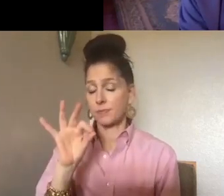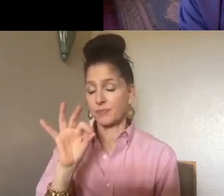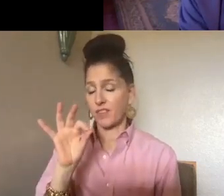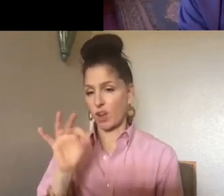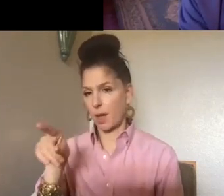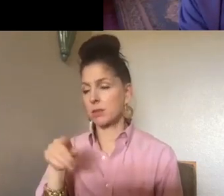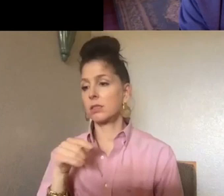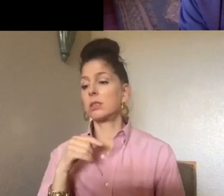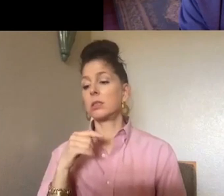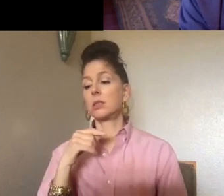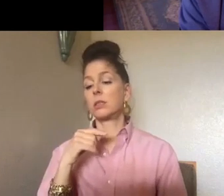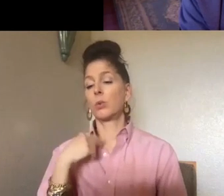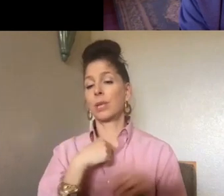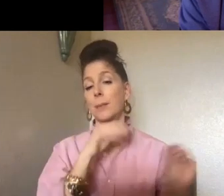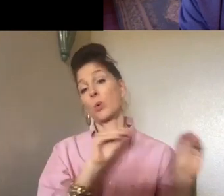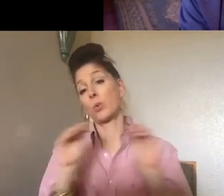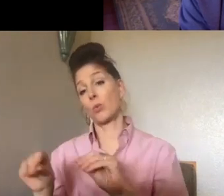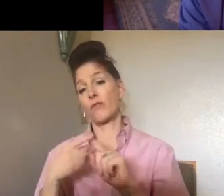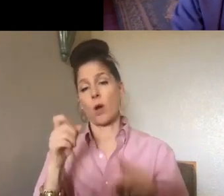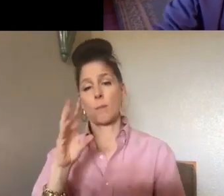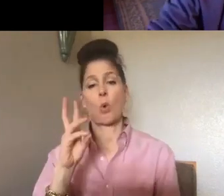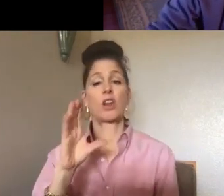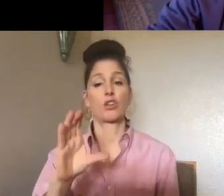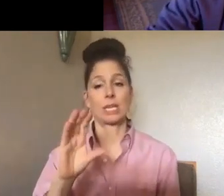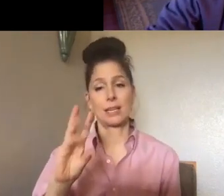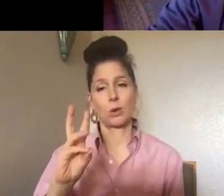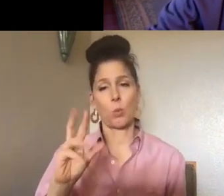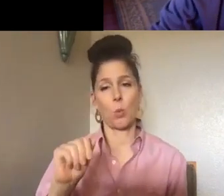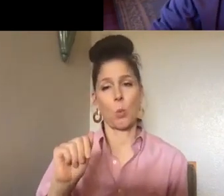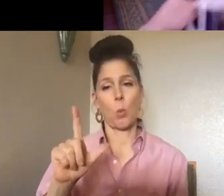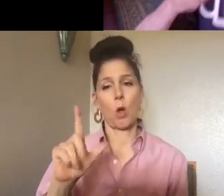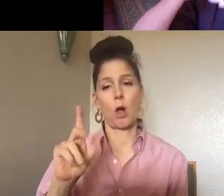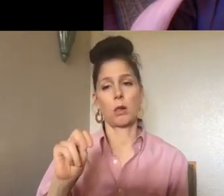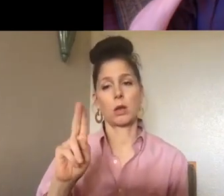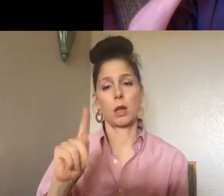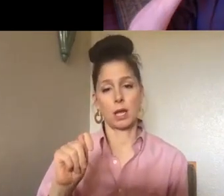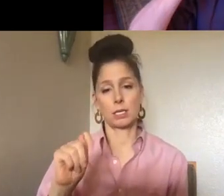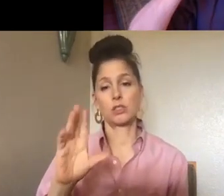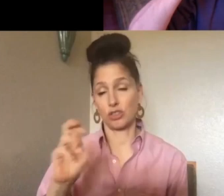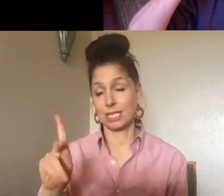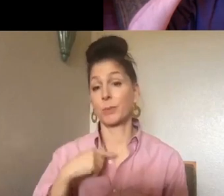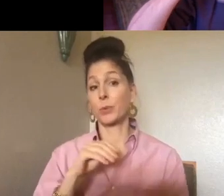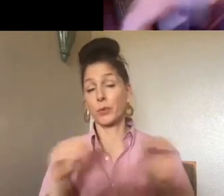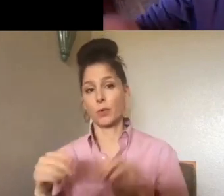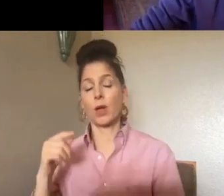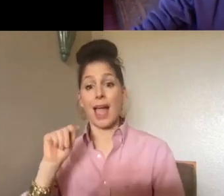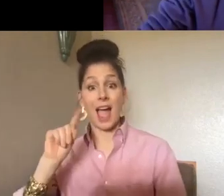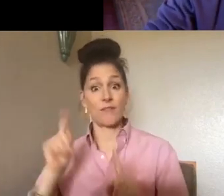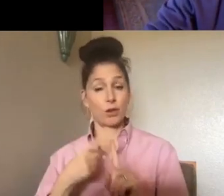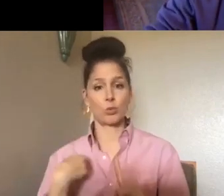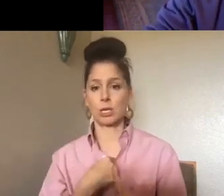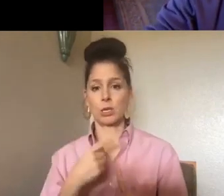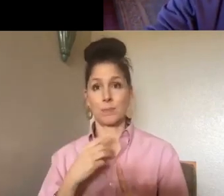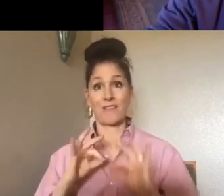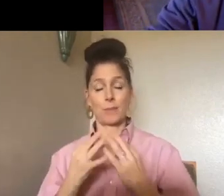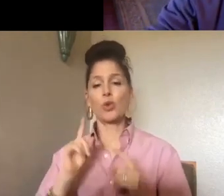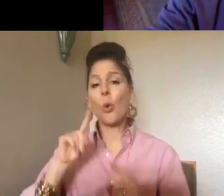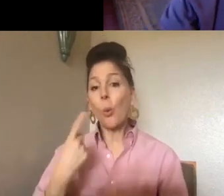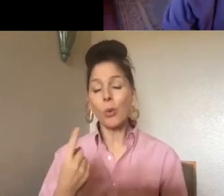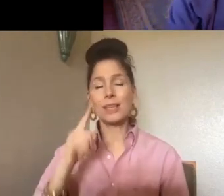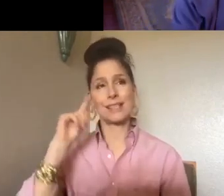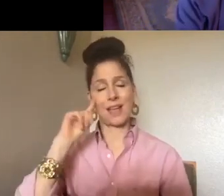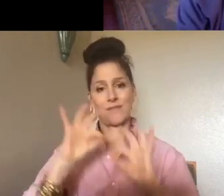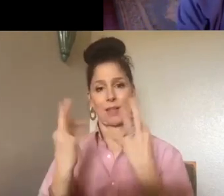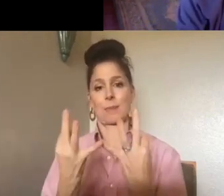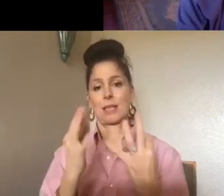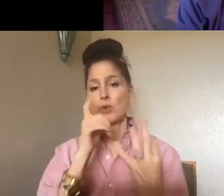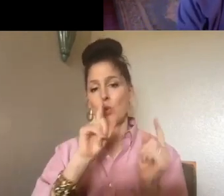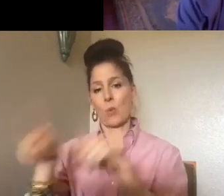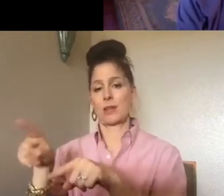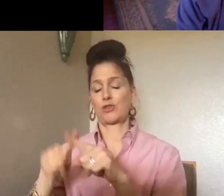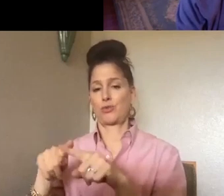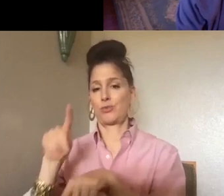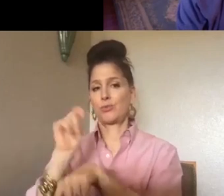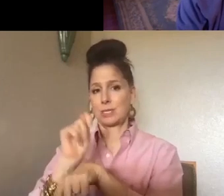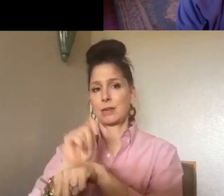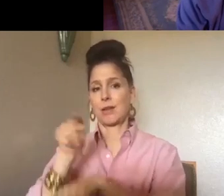we moved from Walnut Creek, and at first, we were the only deaf family that went to temple